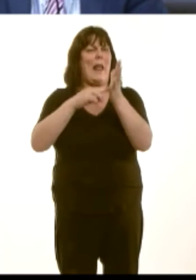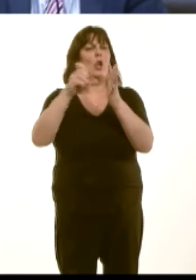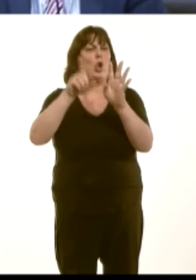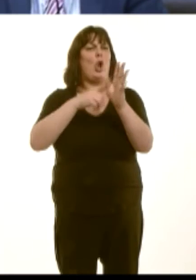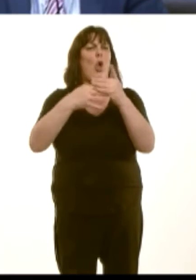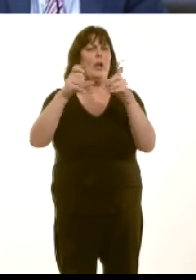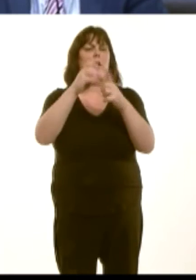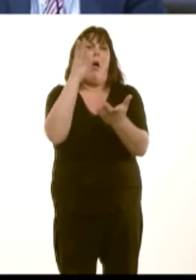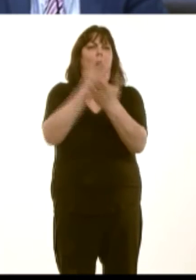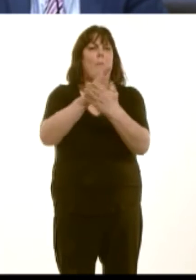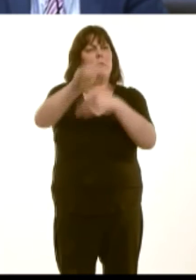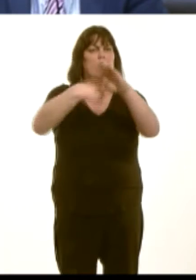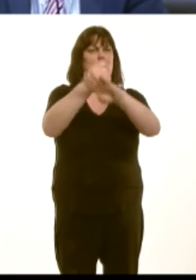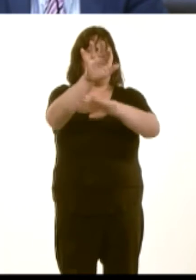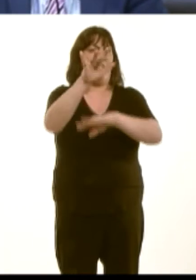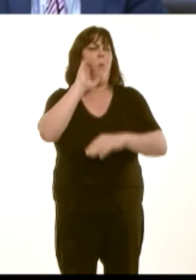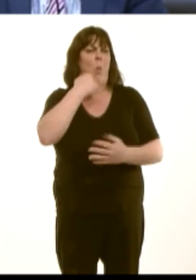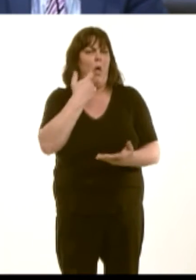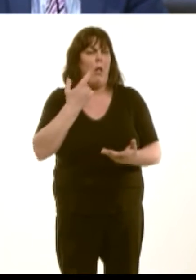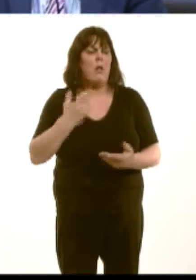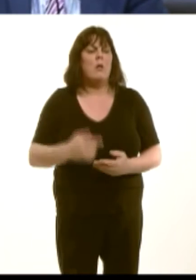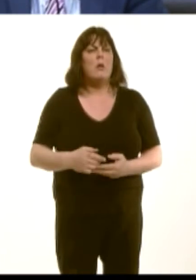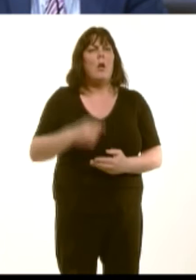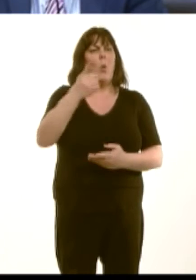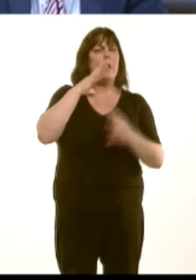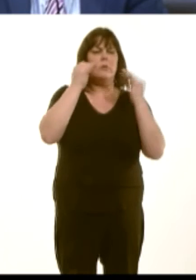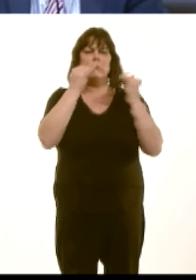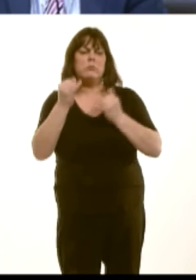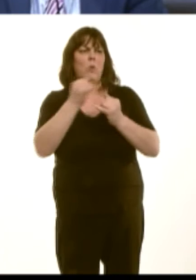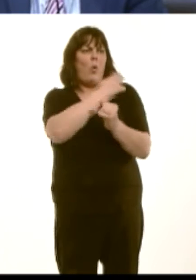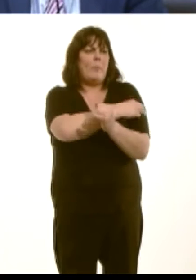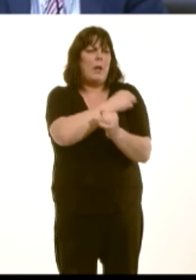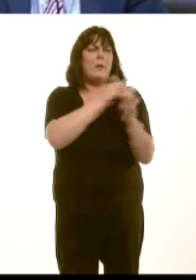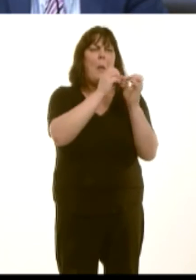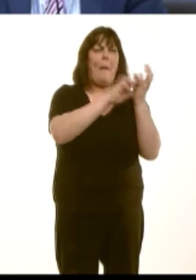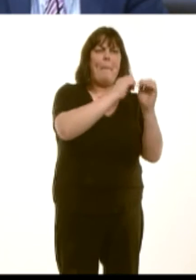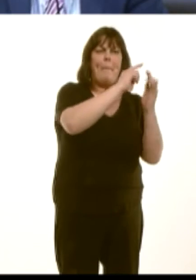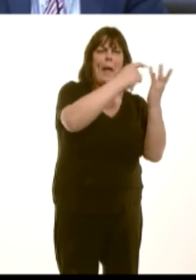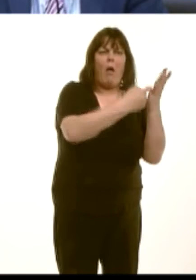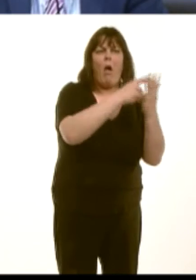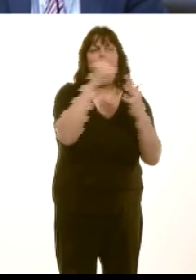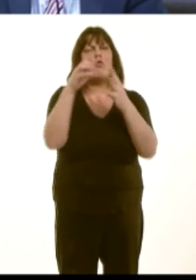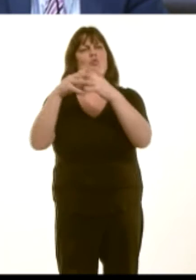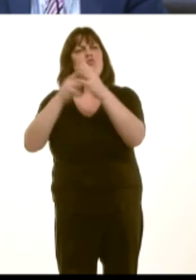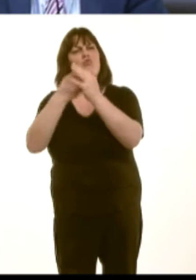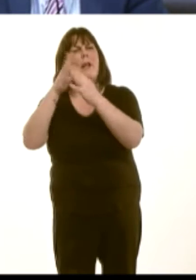will be established atóthen there will be a need to examine services in Bangor and Wrexham, in relation to whatís provided then at the SuRNICC.